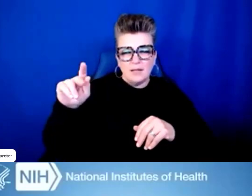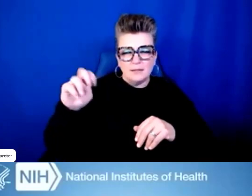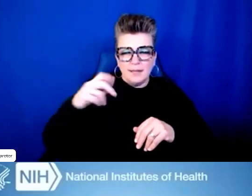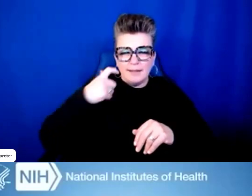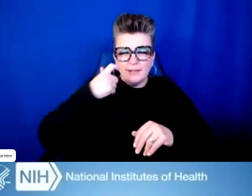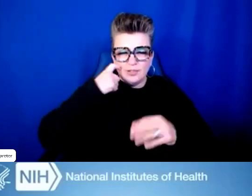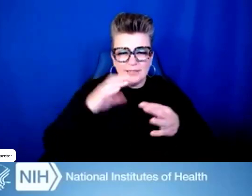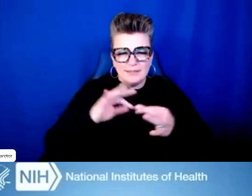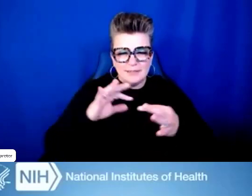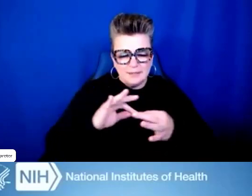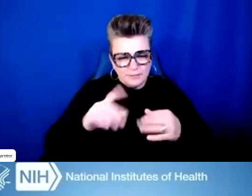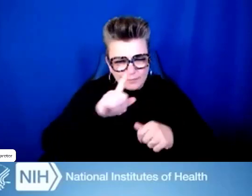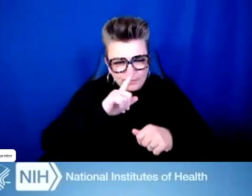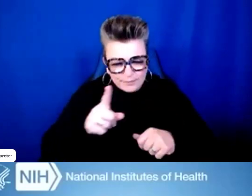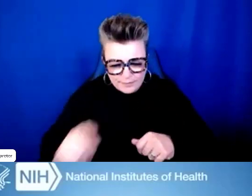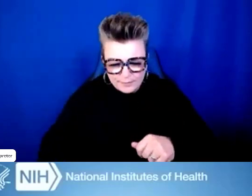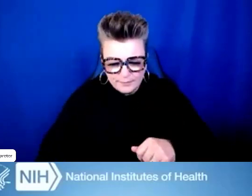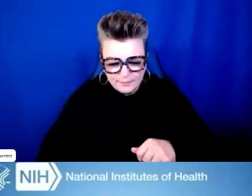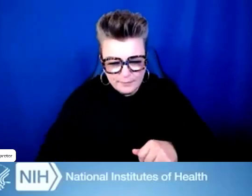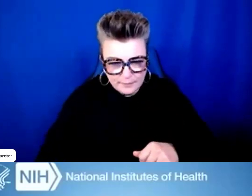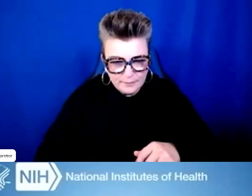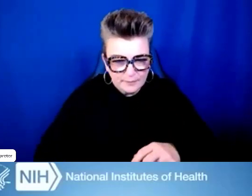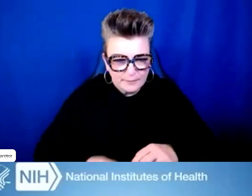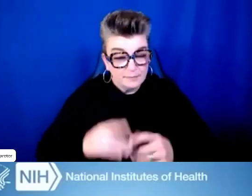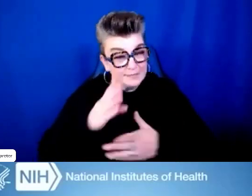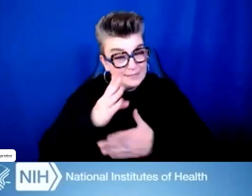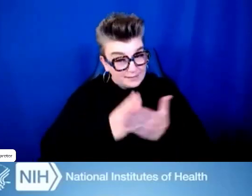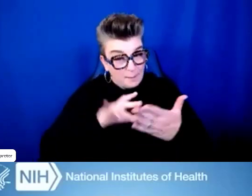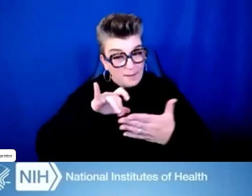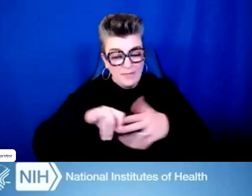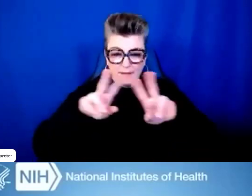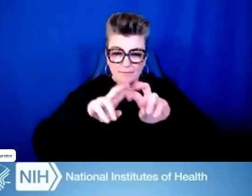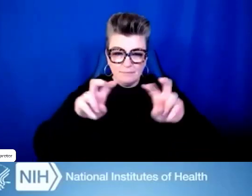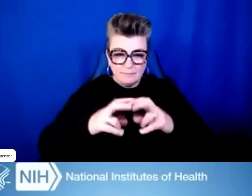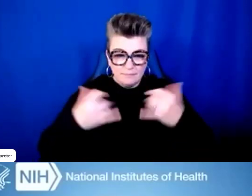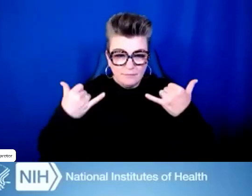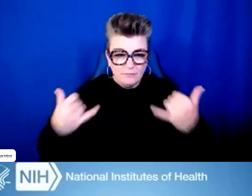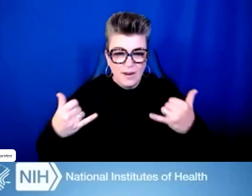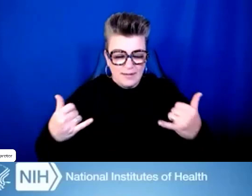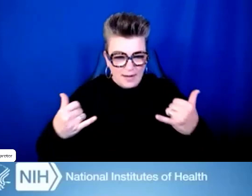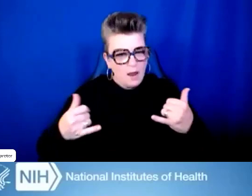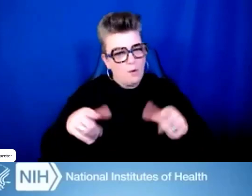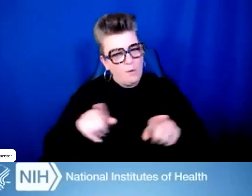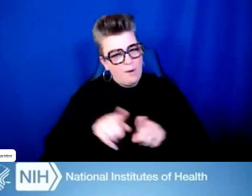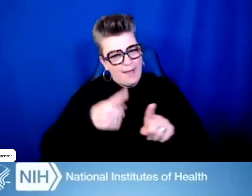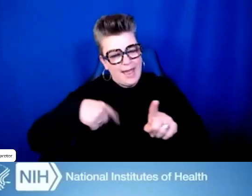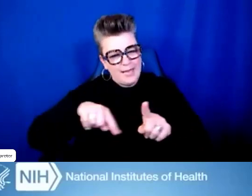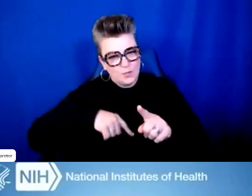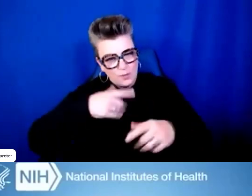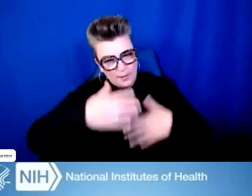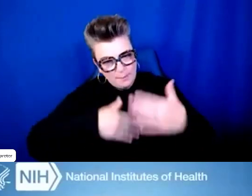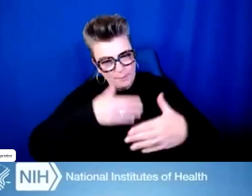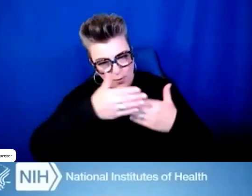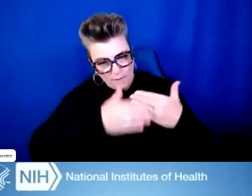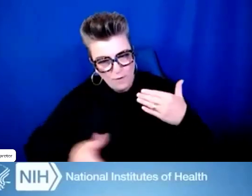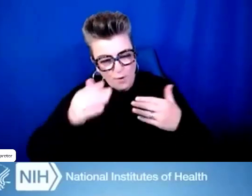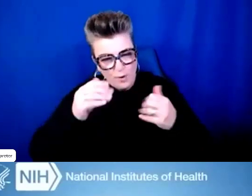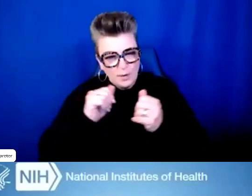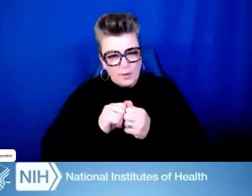as we move forward with the data sharing resource plans and looking into all of the costs that we expect to have.